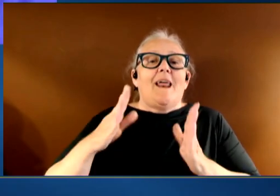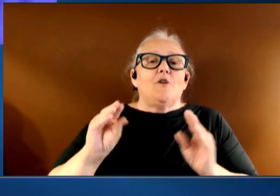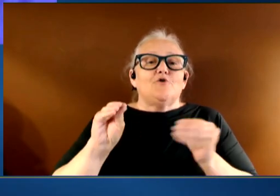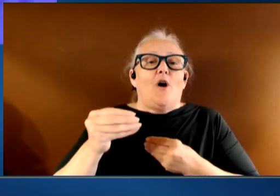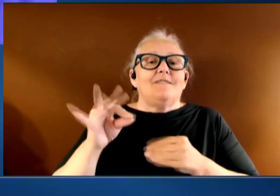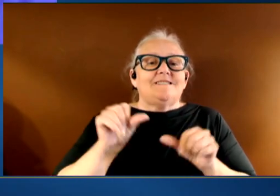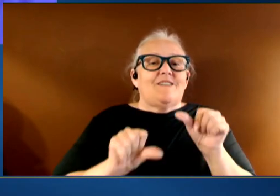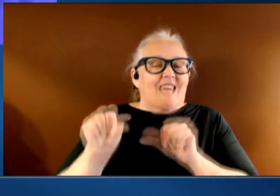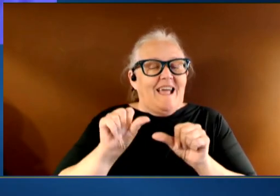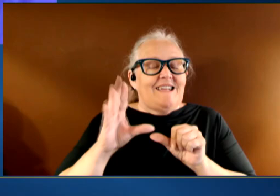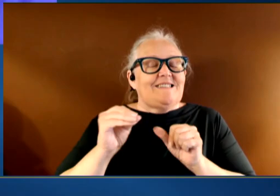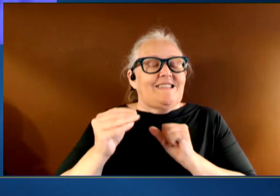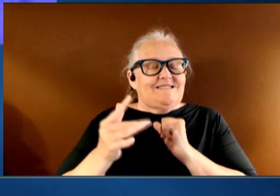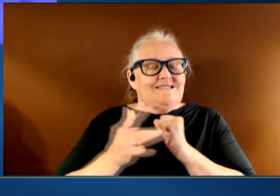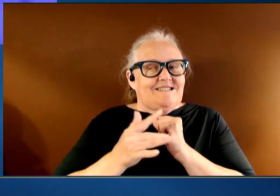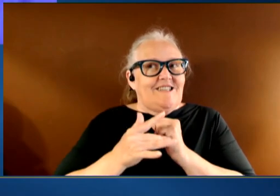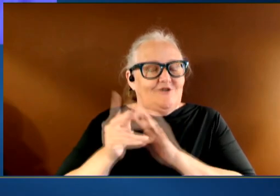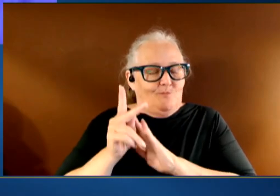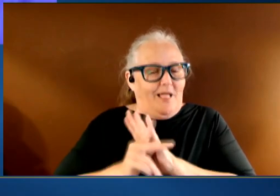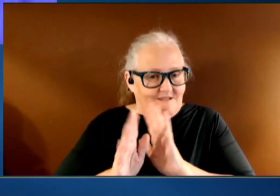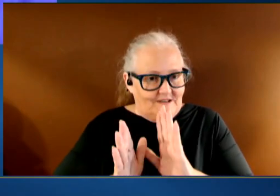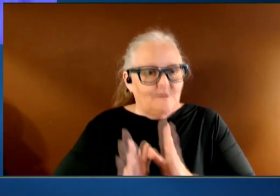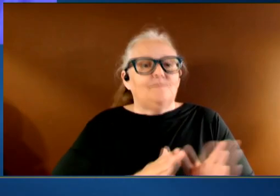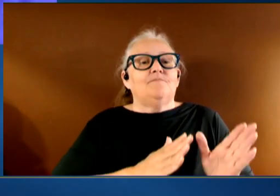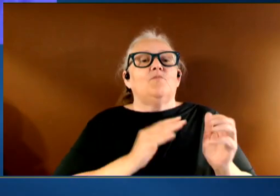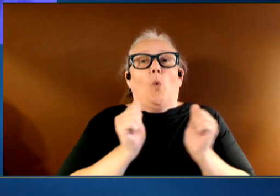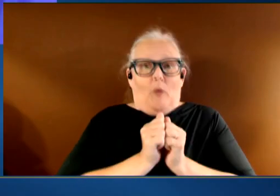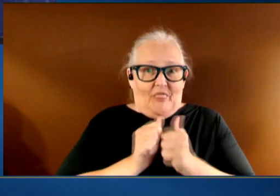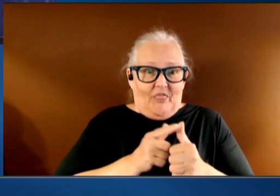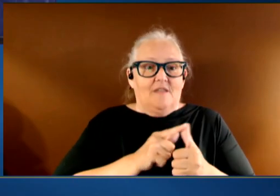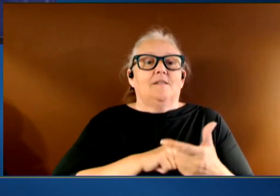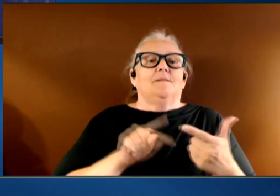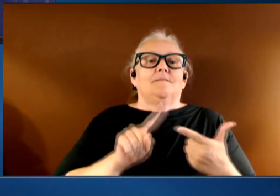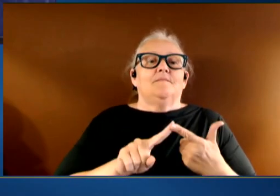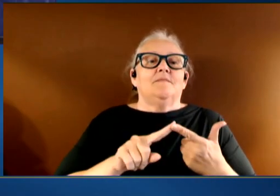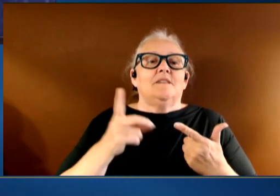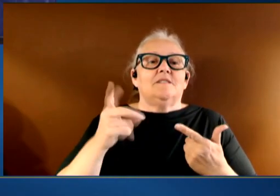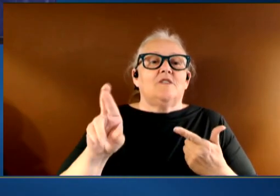Technology Policy. Joining her will be Dr. Donna White-Stewart [spelled phonetically], Center for